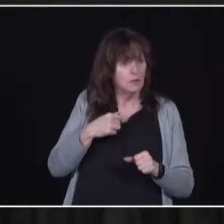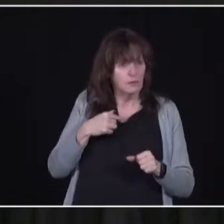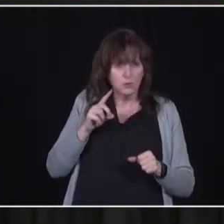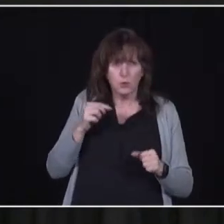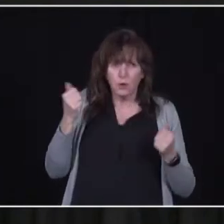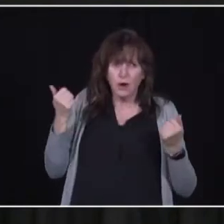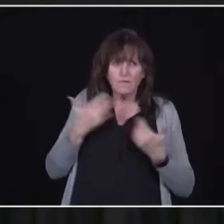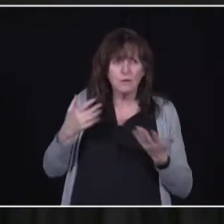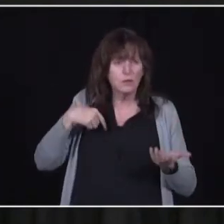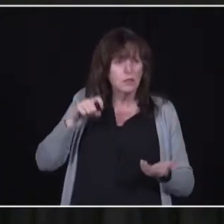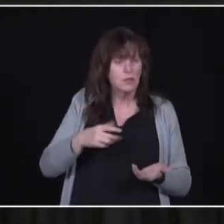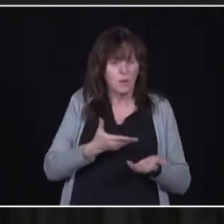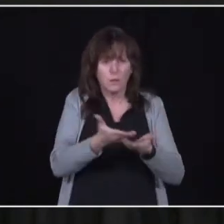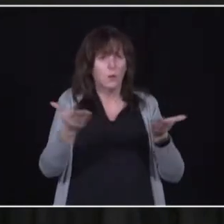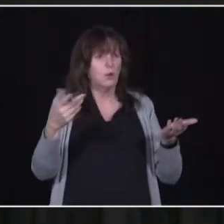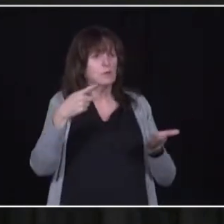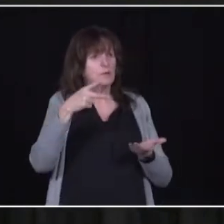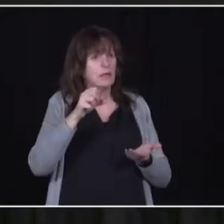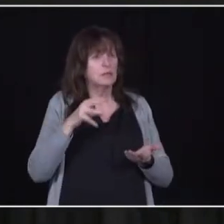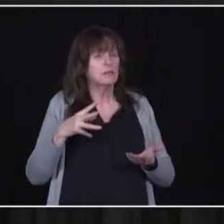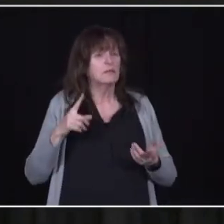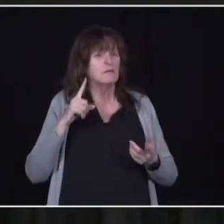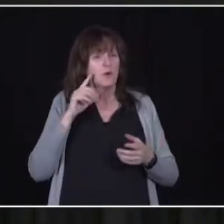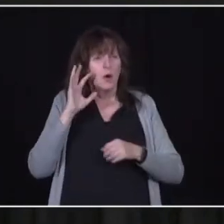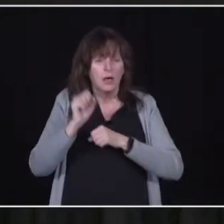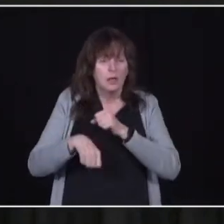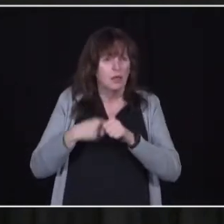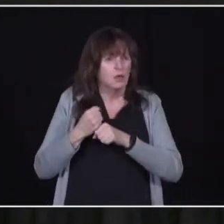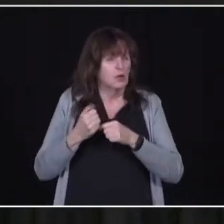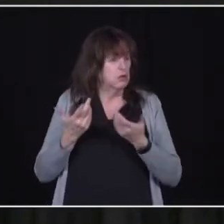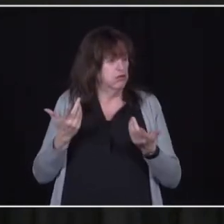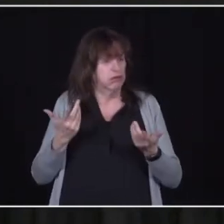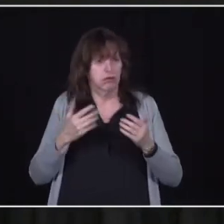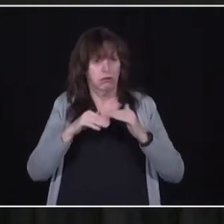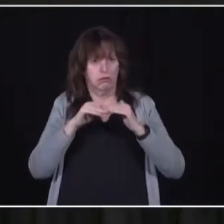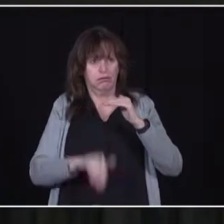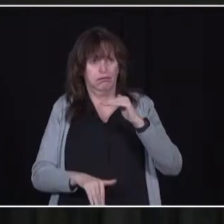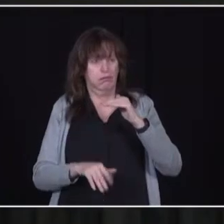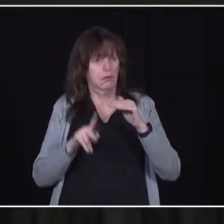We are going to do whatever it takes. These people, number one, four years were